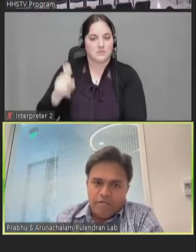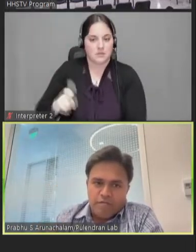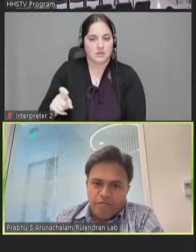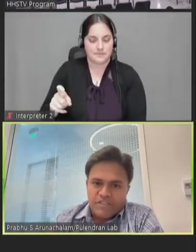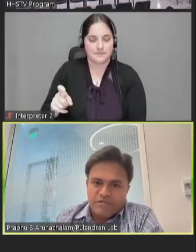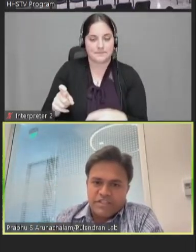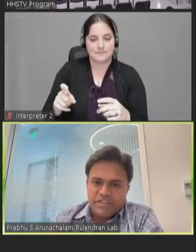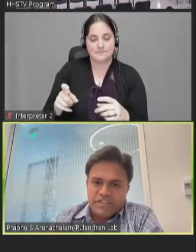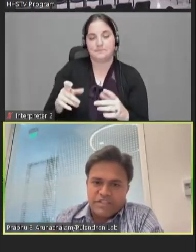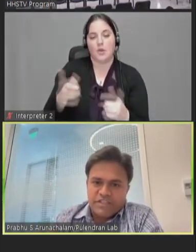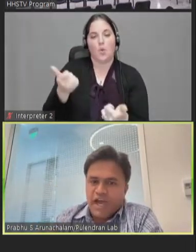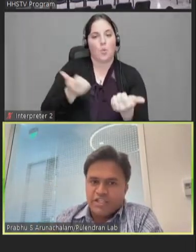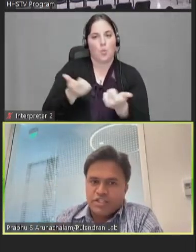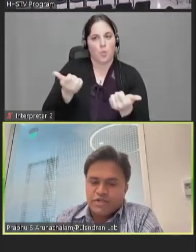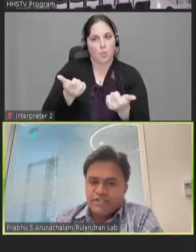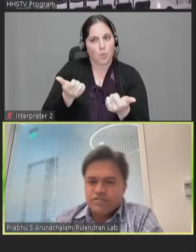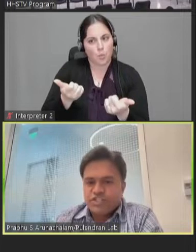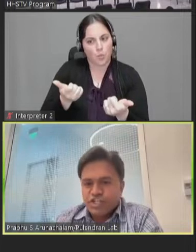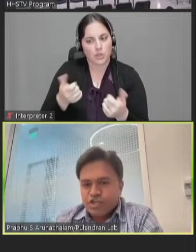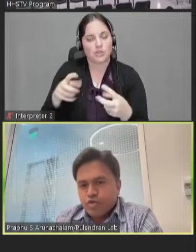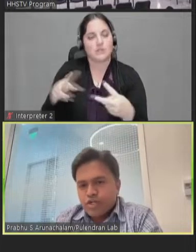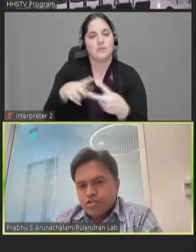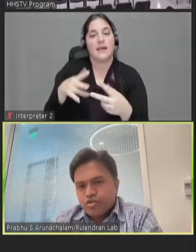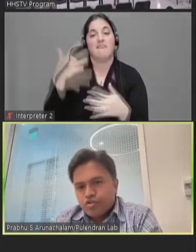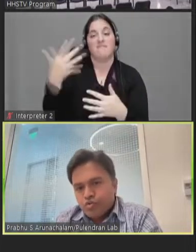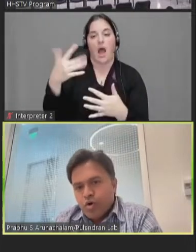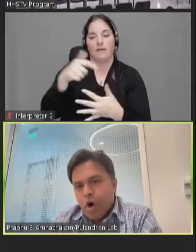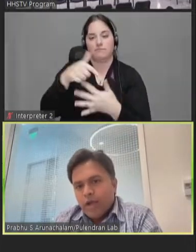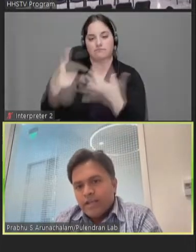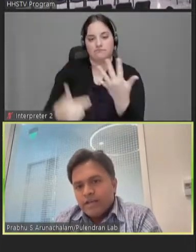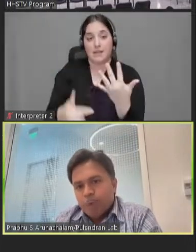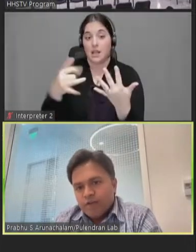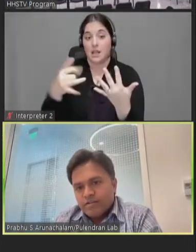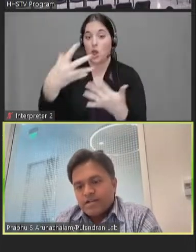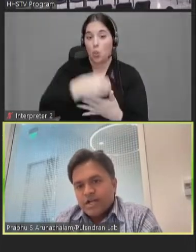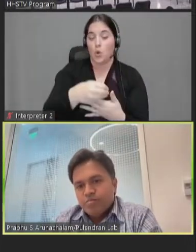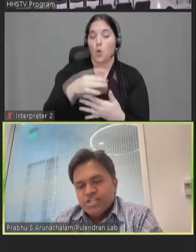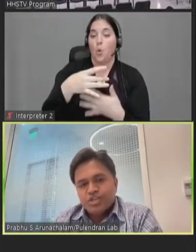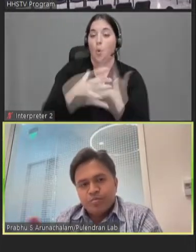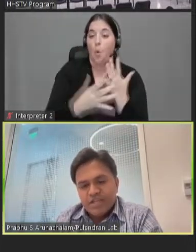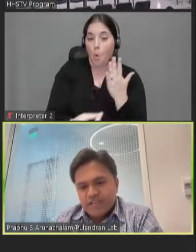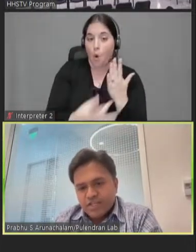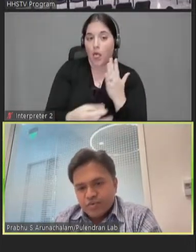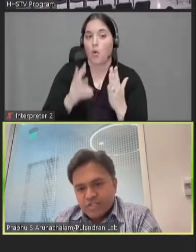which of these five adjuvants, which included two oil-in-water emulsion-based adjuvants,